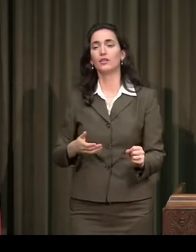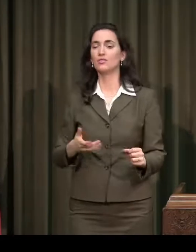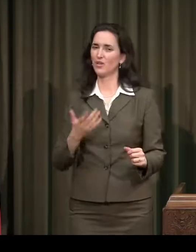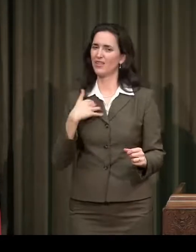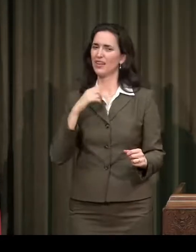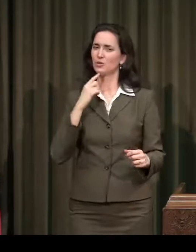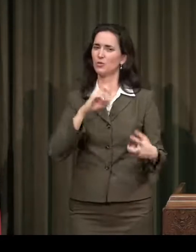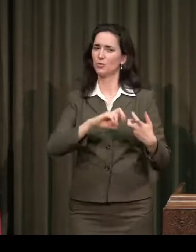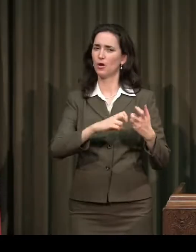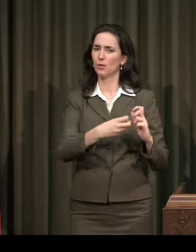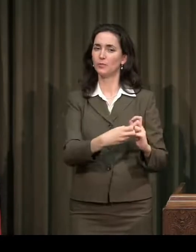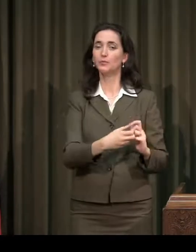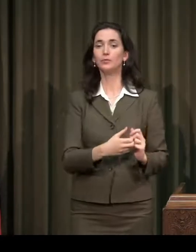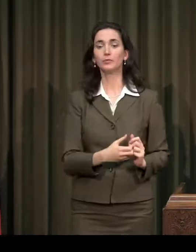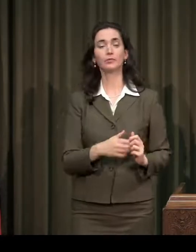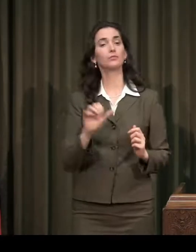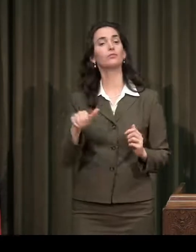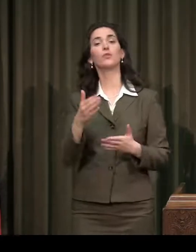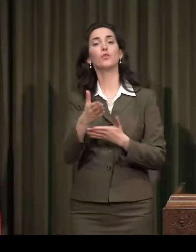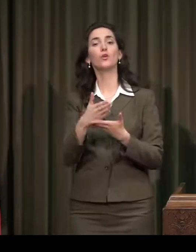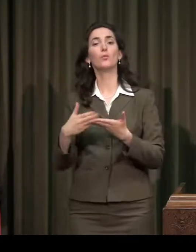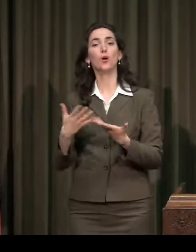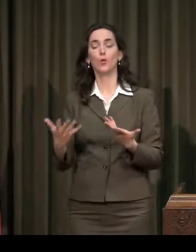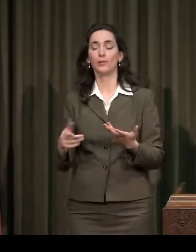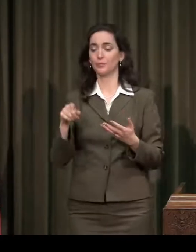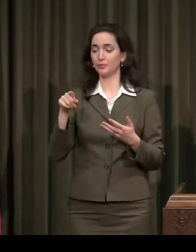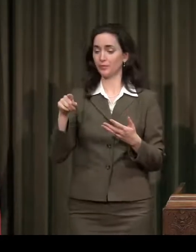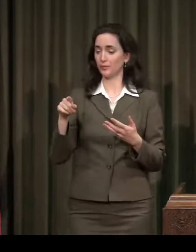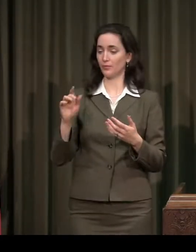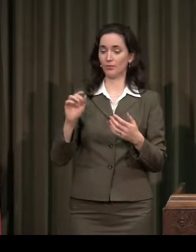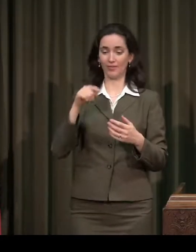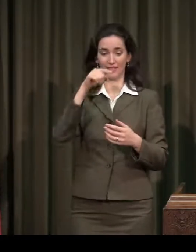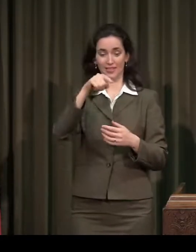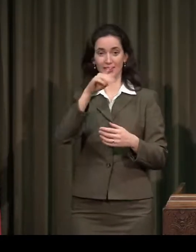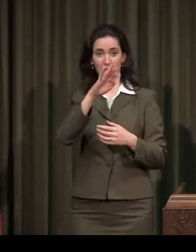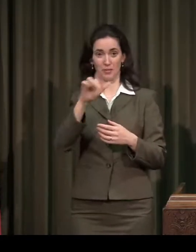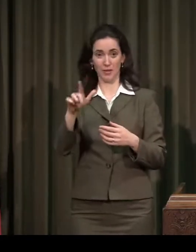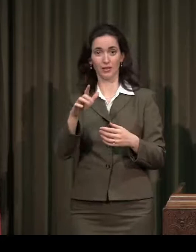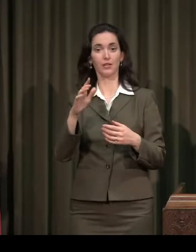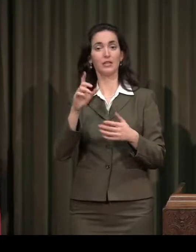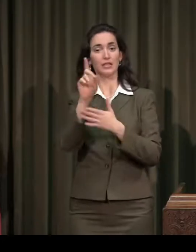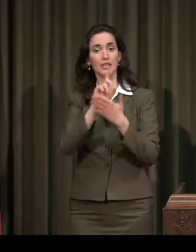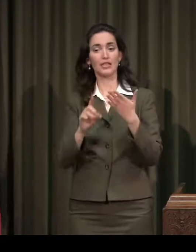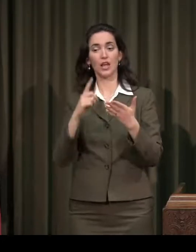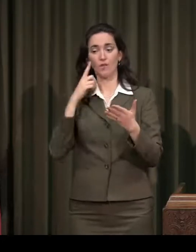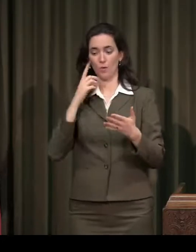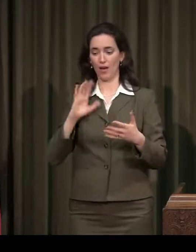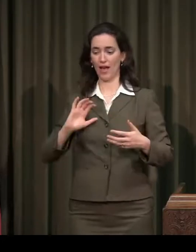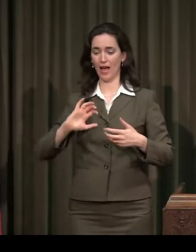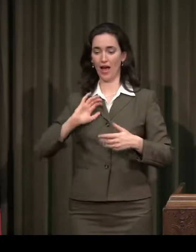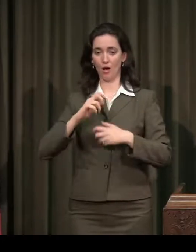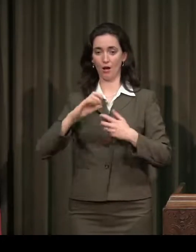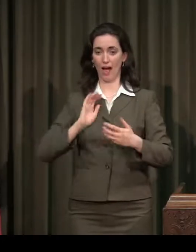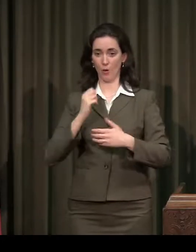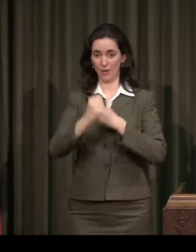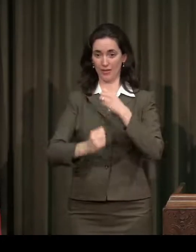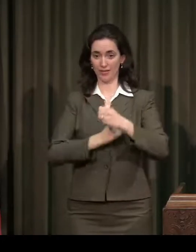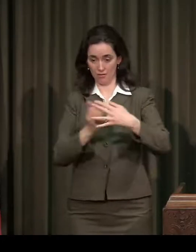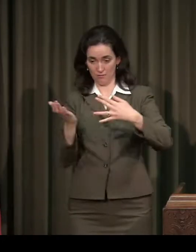it is it is not designed to solve any of our problem in the current mid-year and for that reason I think there's this is